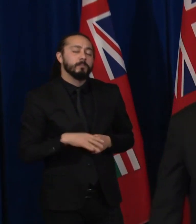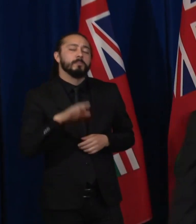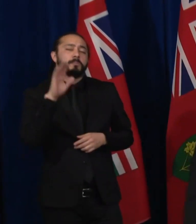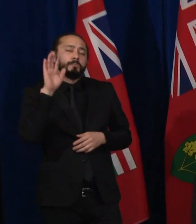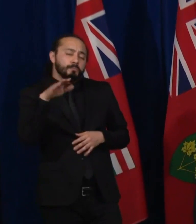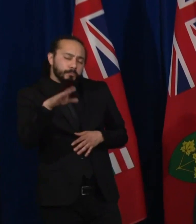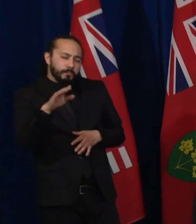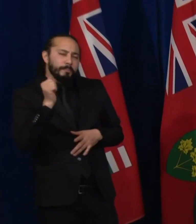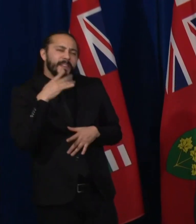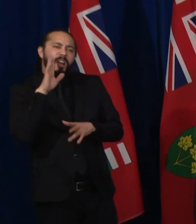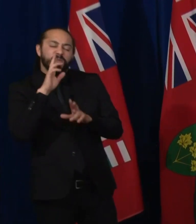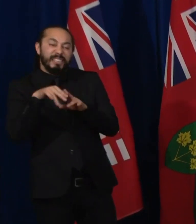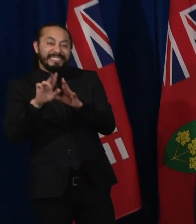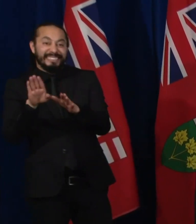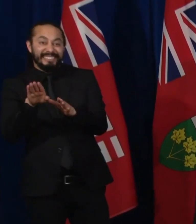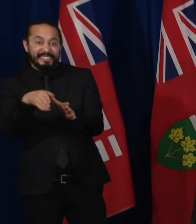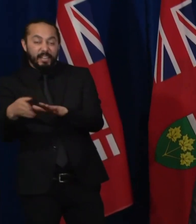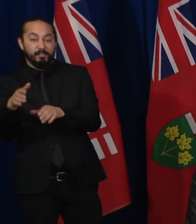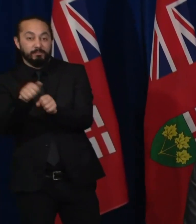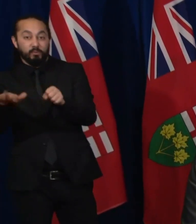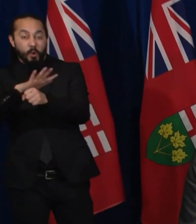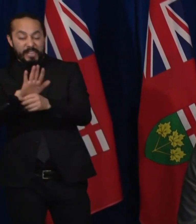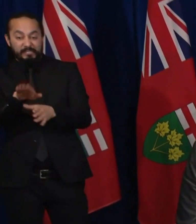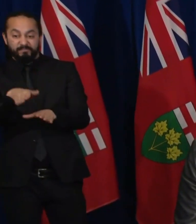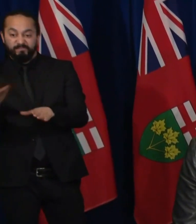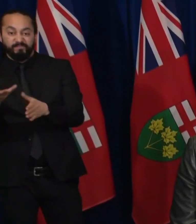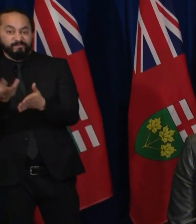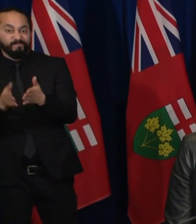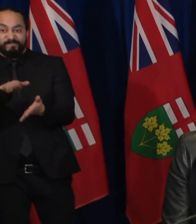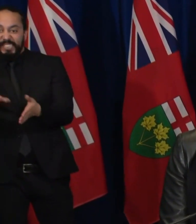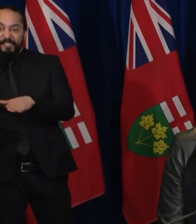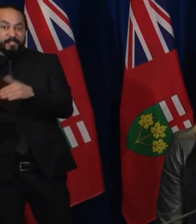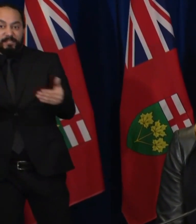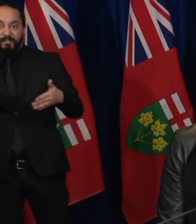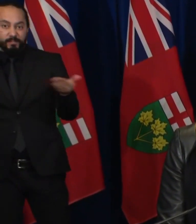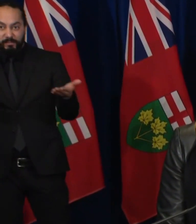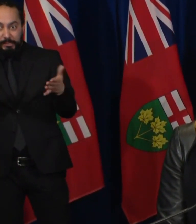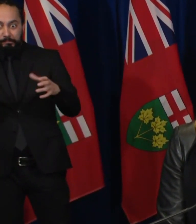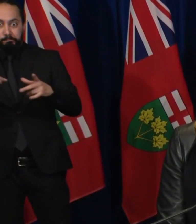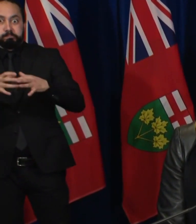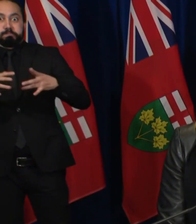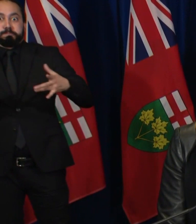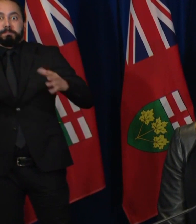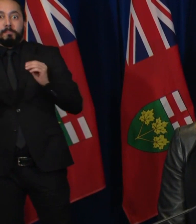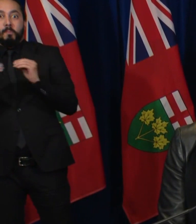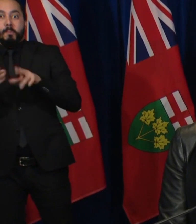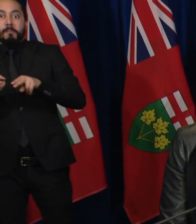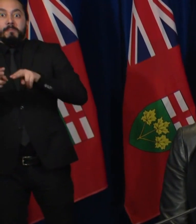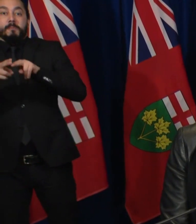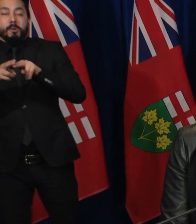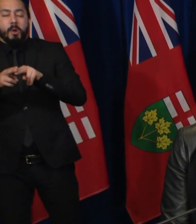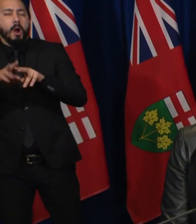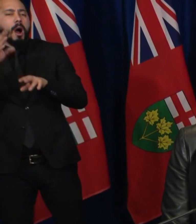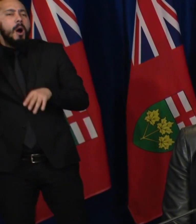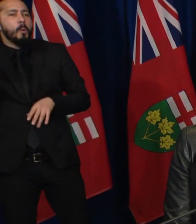eliminateiot. Can you confirm any of the recent deaths are younger, possibly in their thirties? Are we